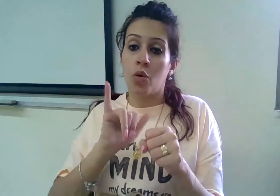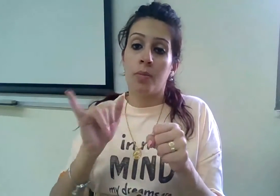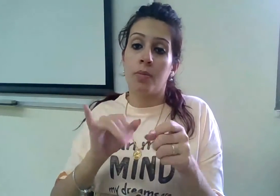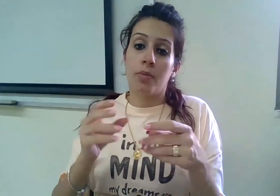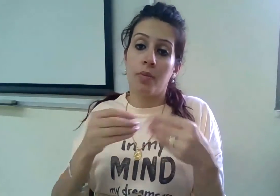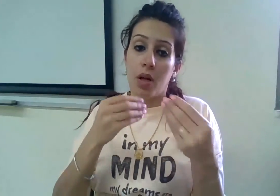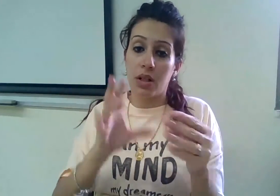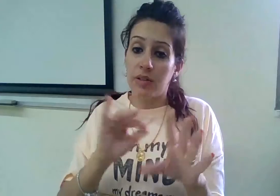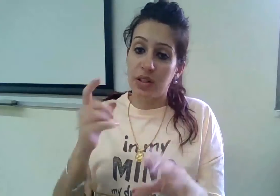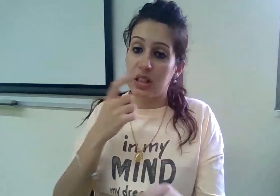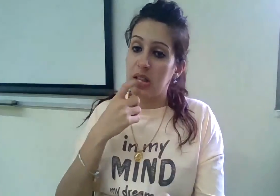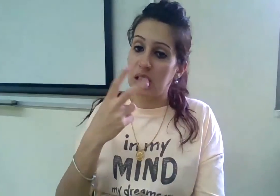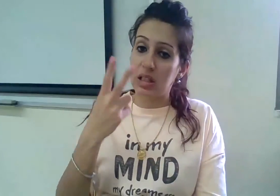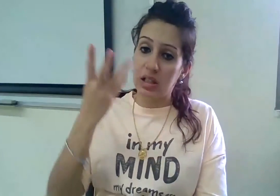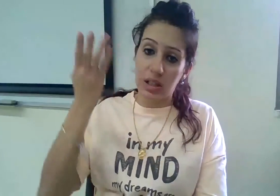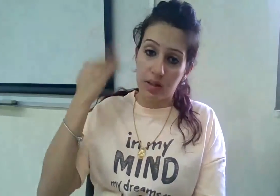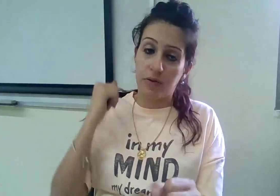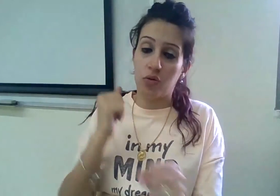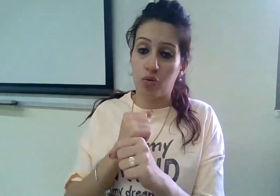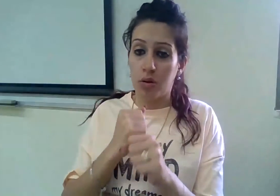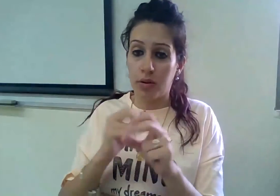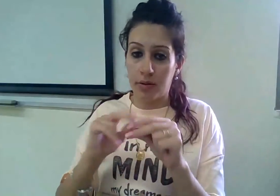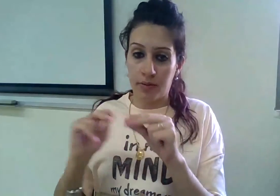that a parent is not the one to play the teacher's role.